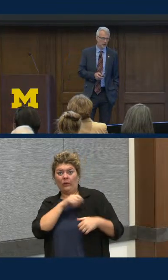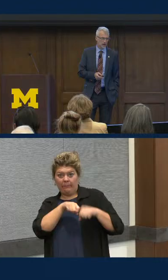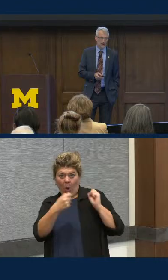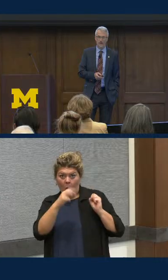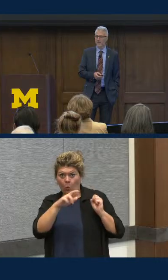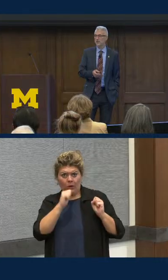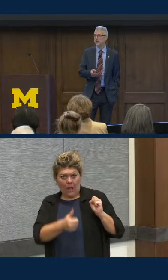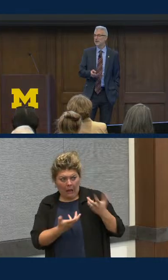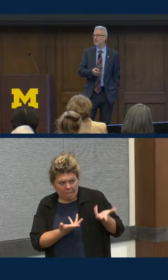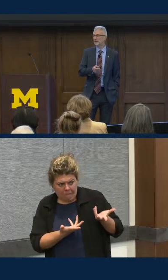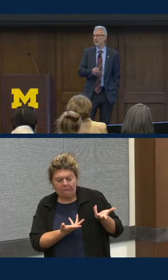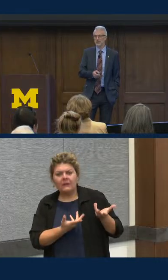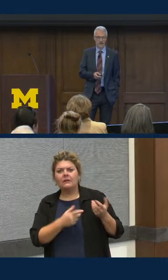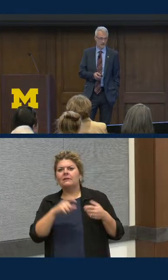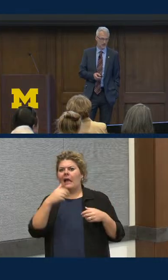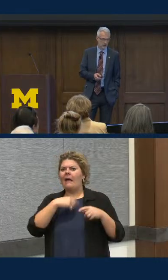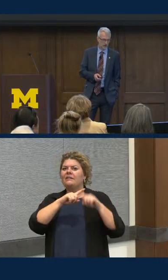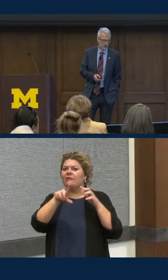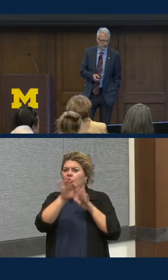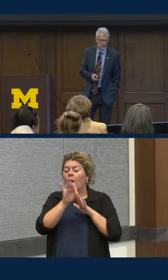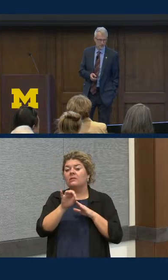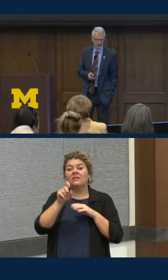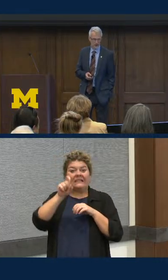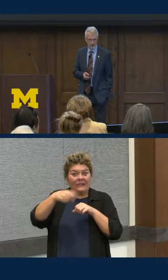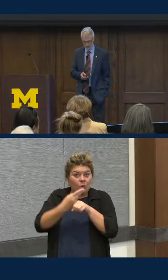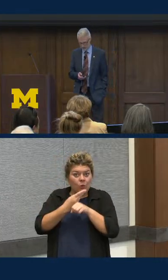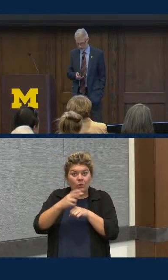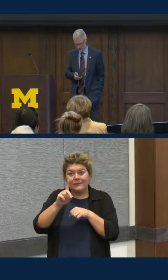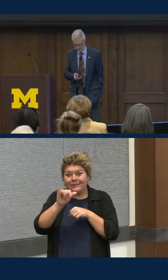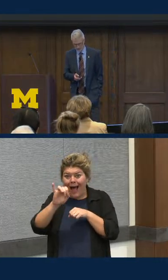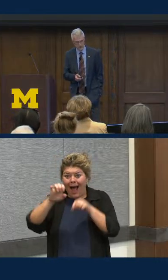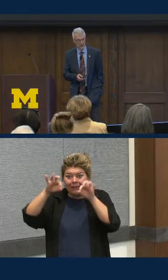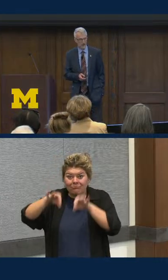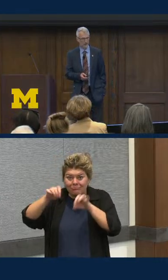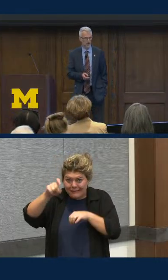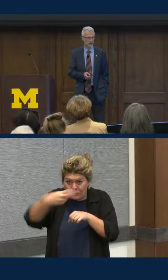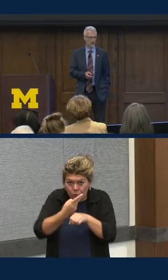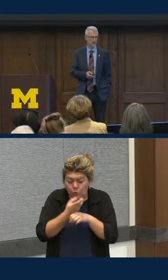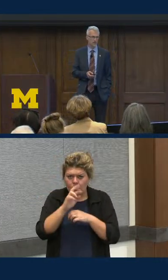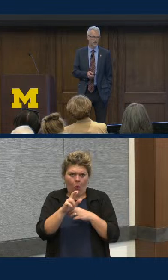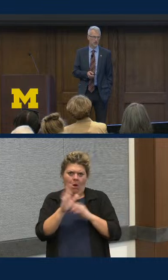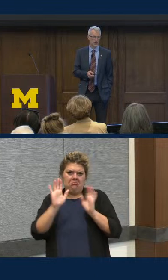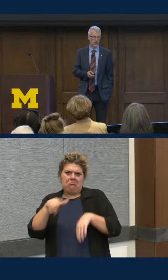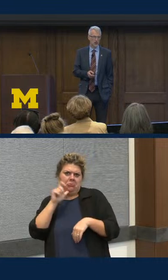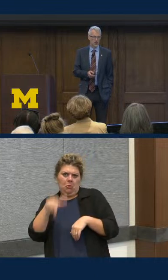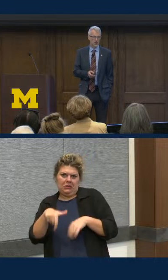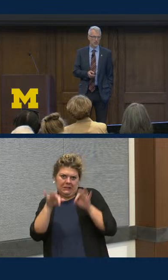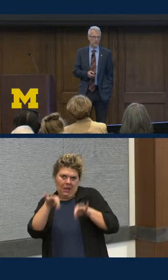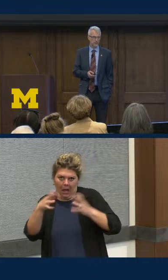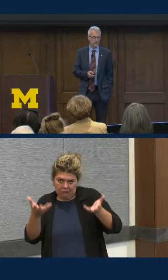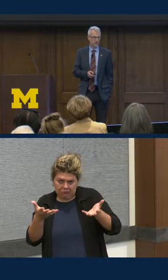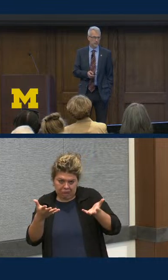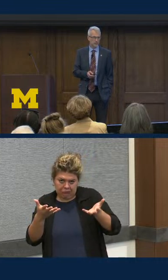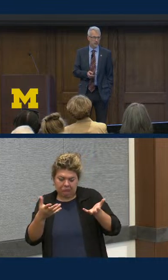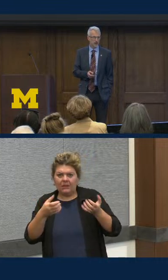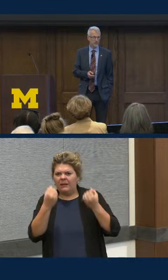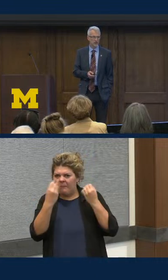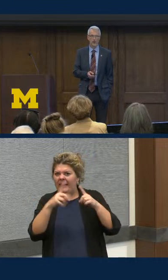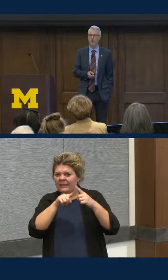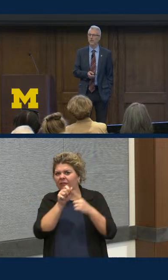decide if it's broken do you put a contrast die or not or without